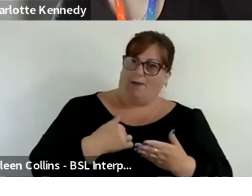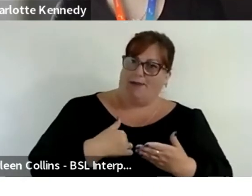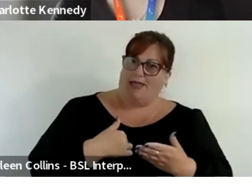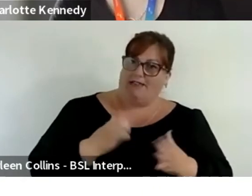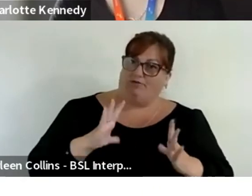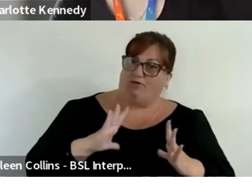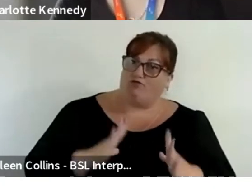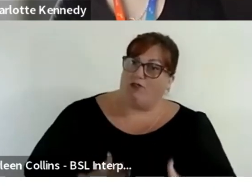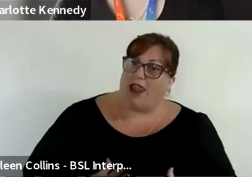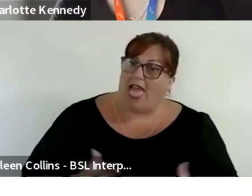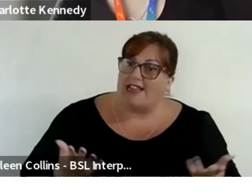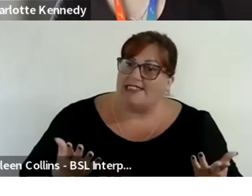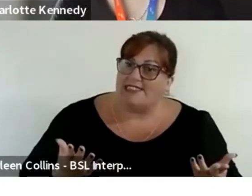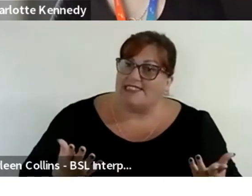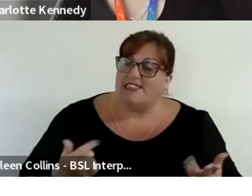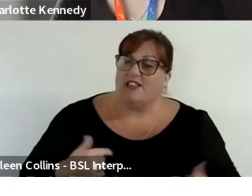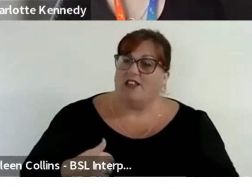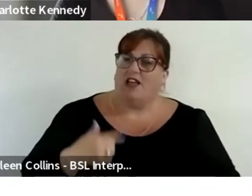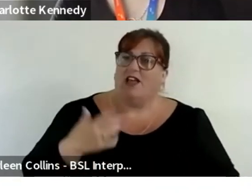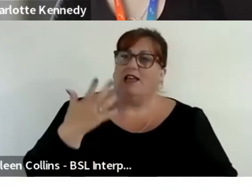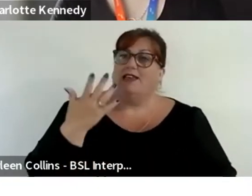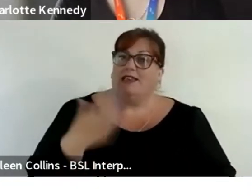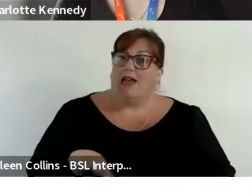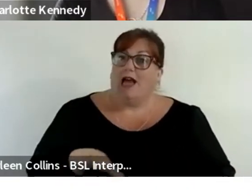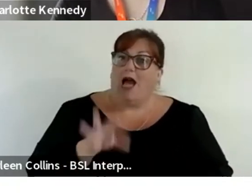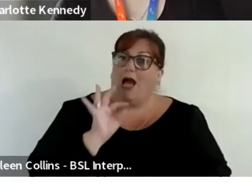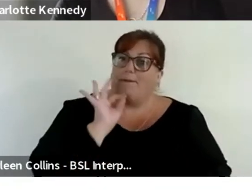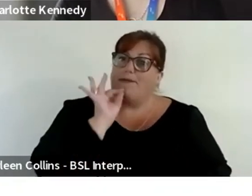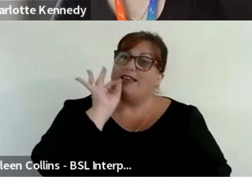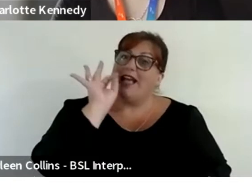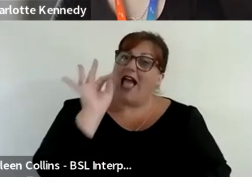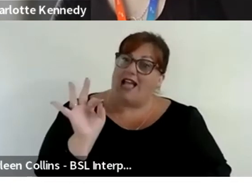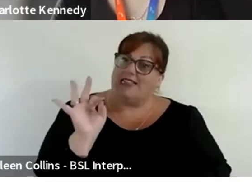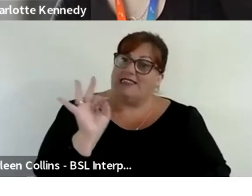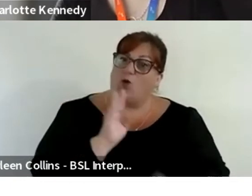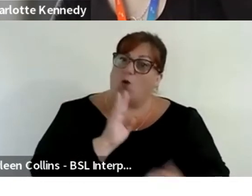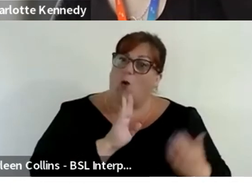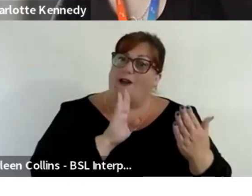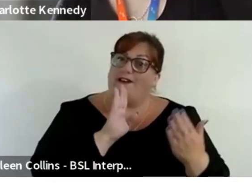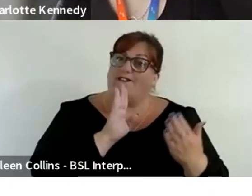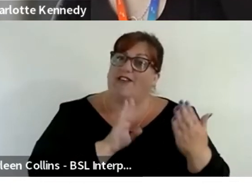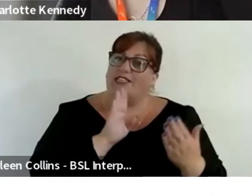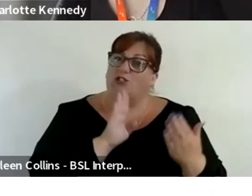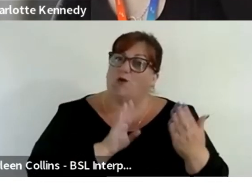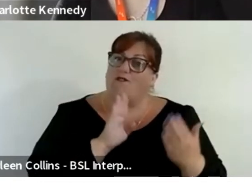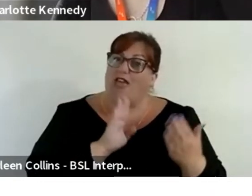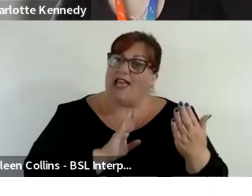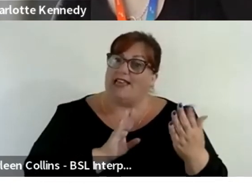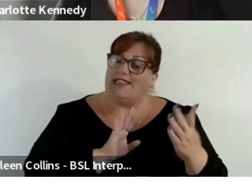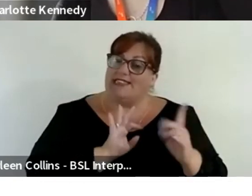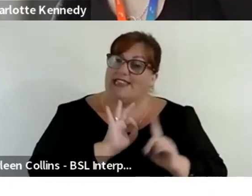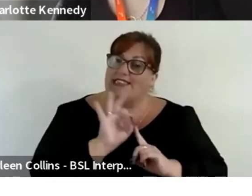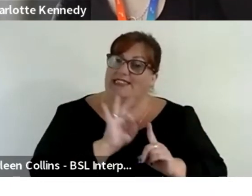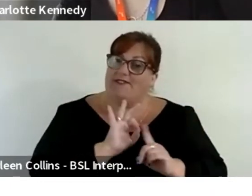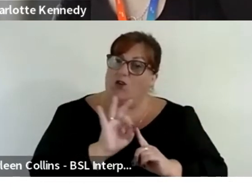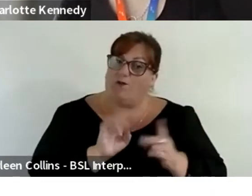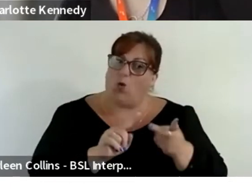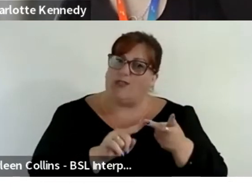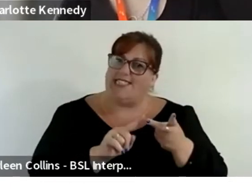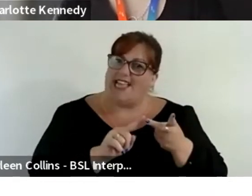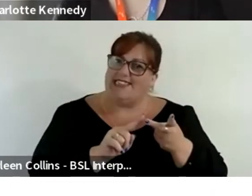I asked for an in-person interview for my second one, here in the Belfast